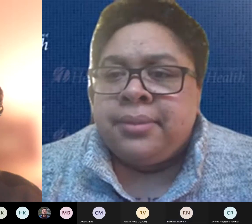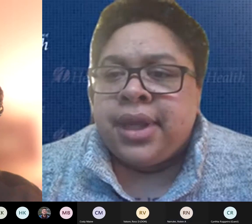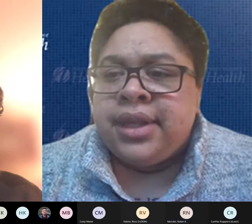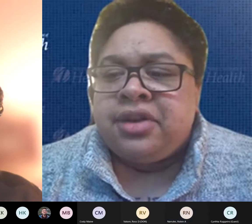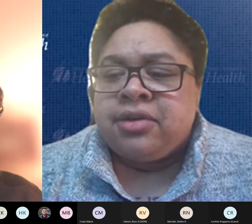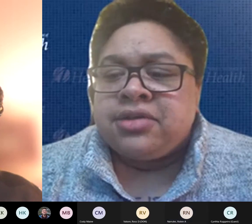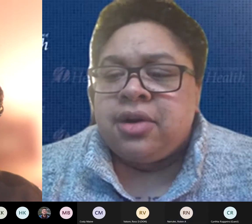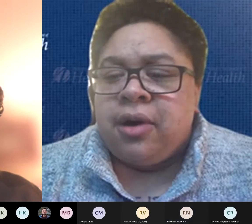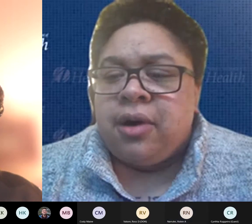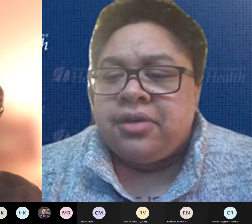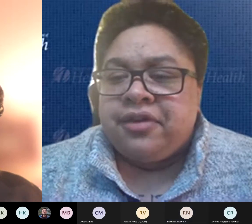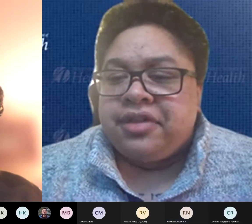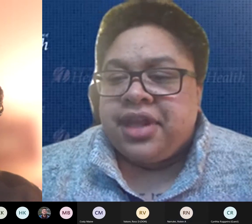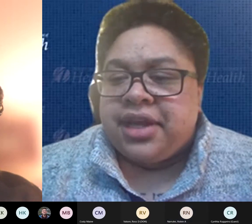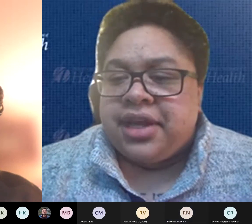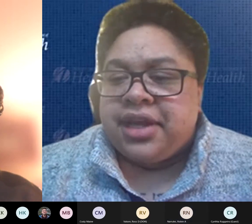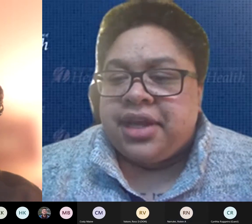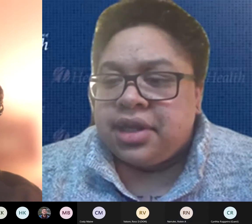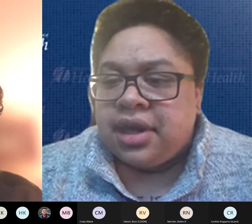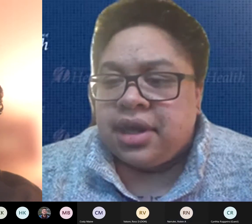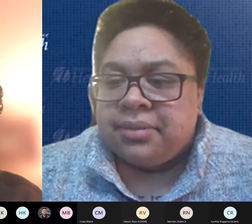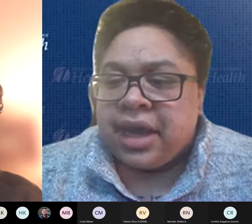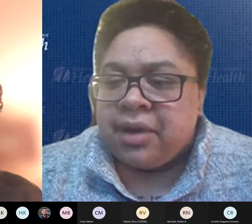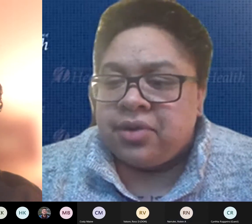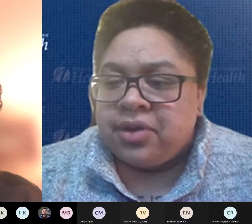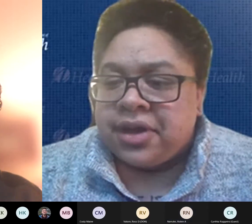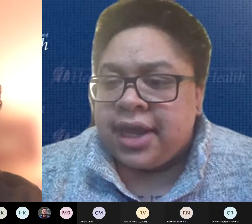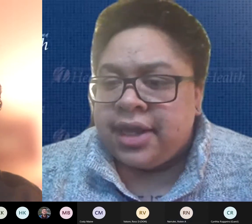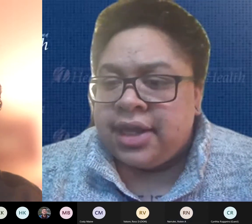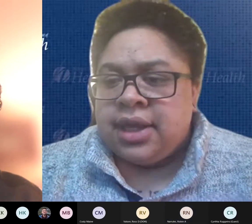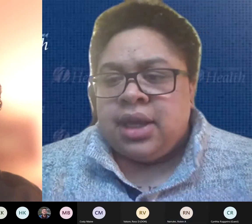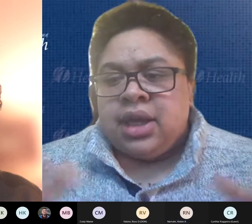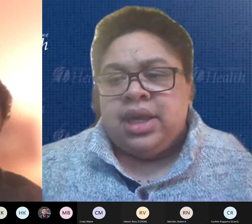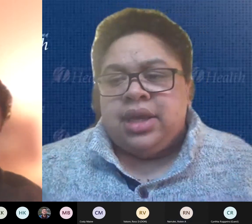And those are all different things that we'll look at.